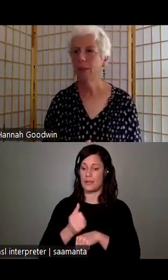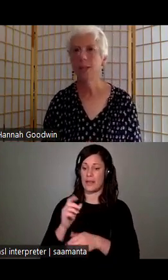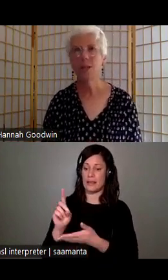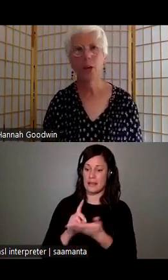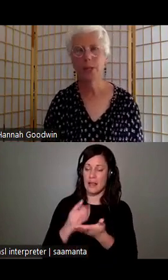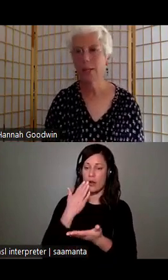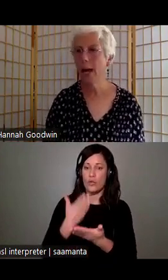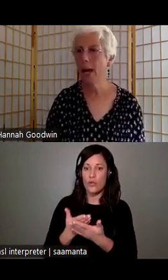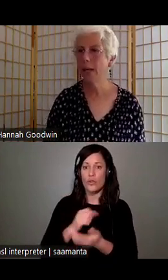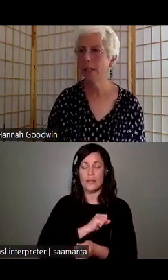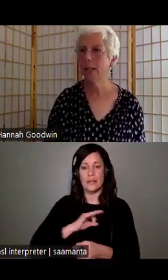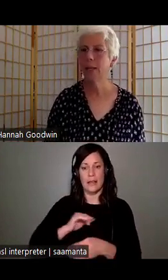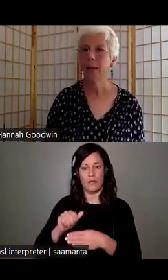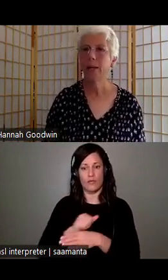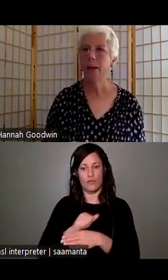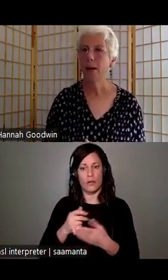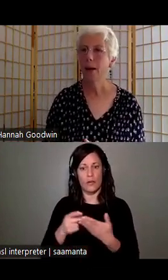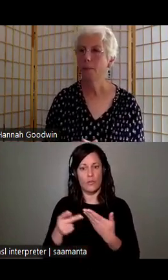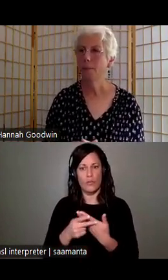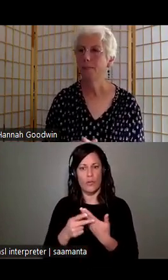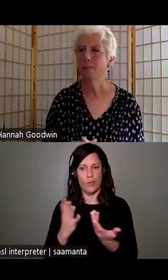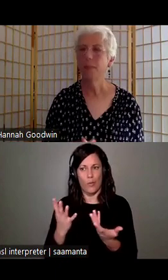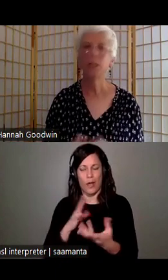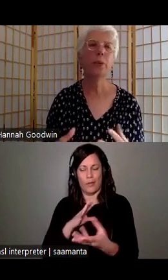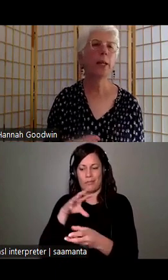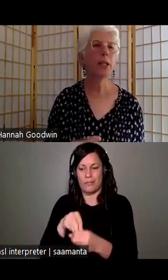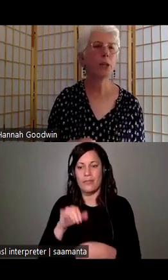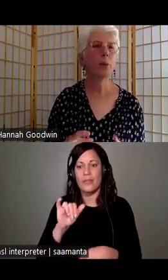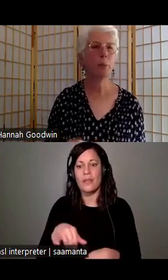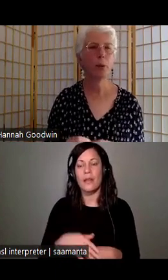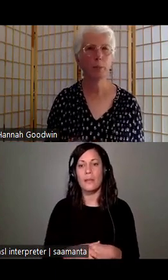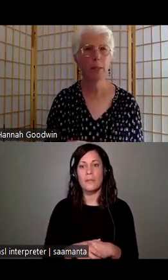the things that go into that, things related to employment